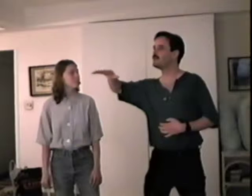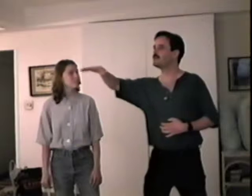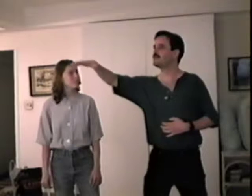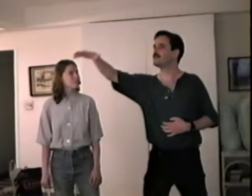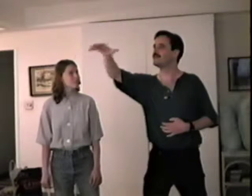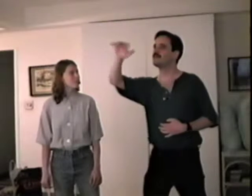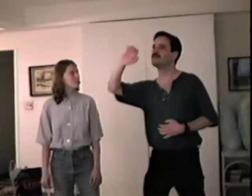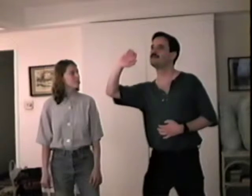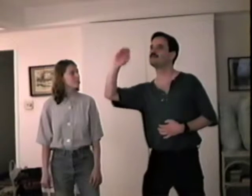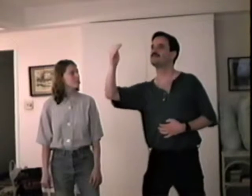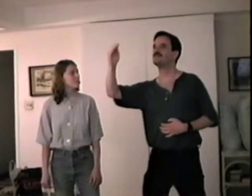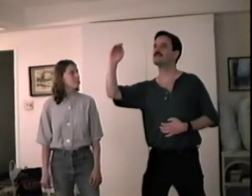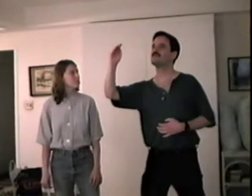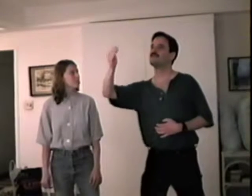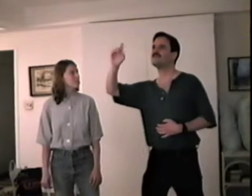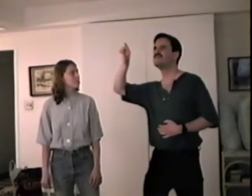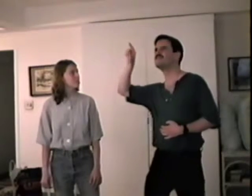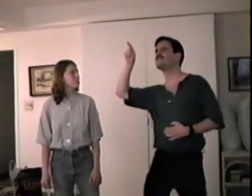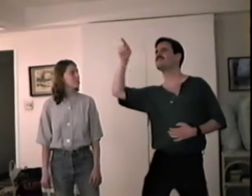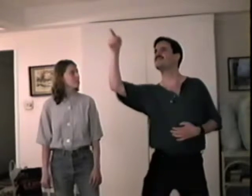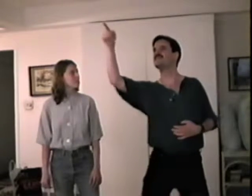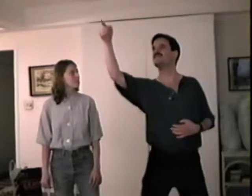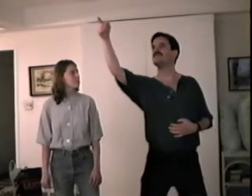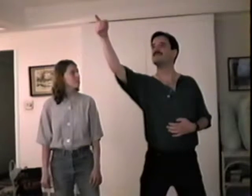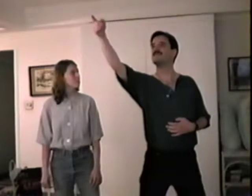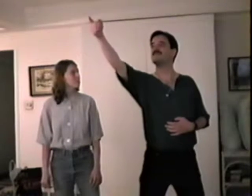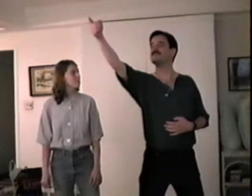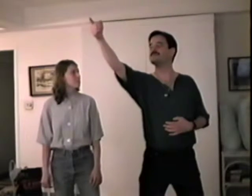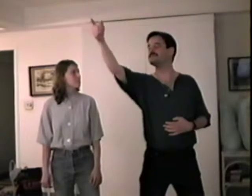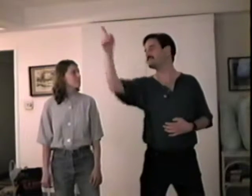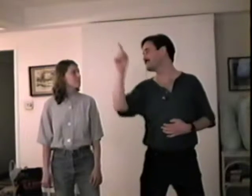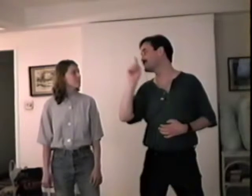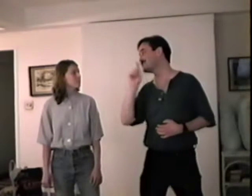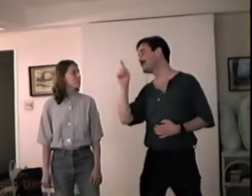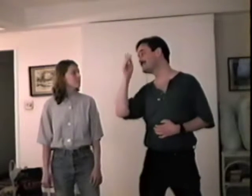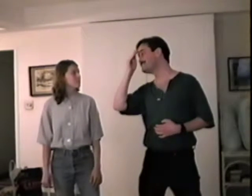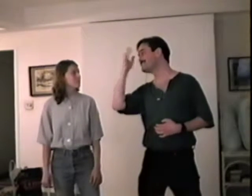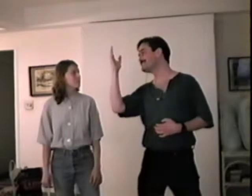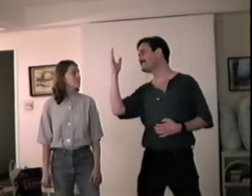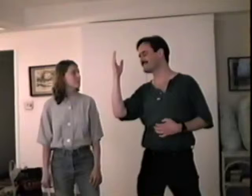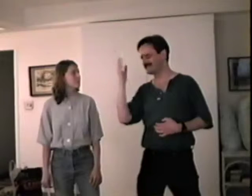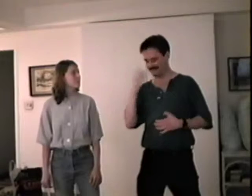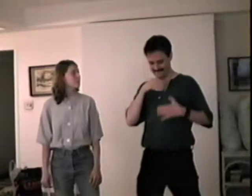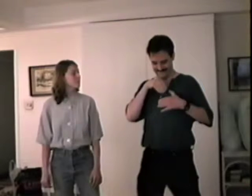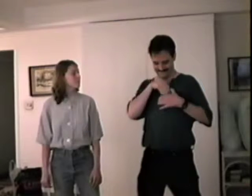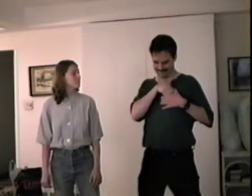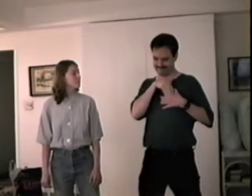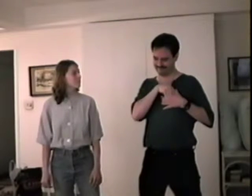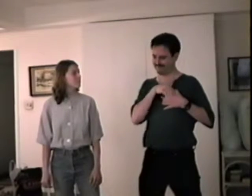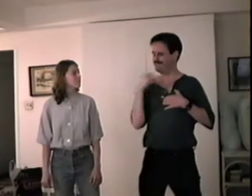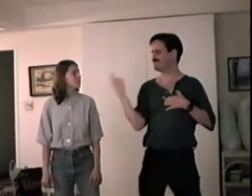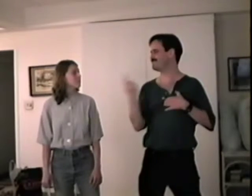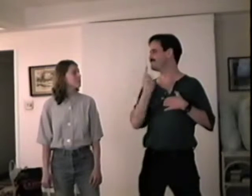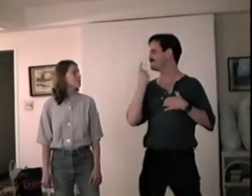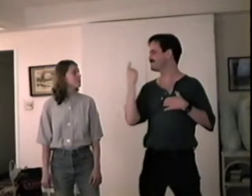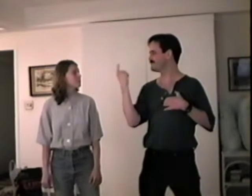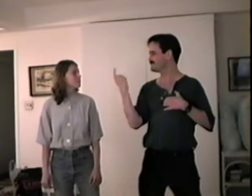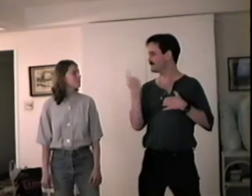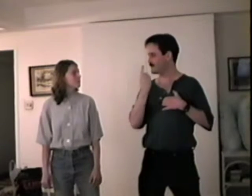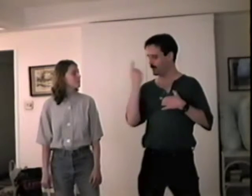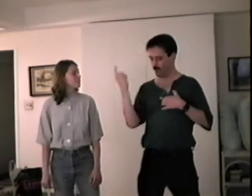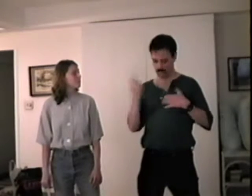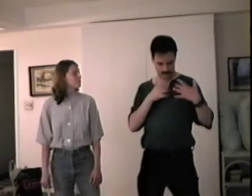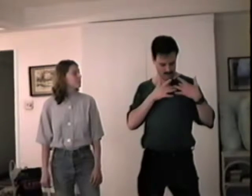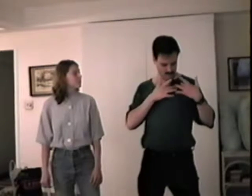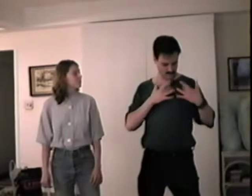It might be miles beyond the moon, Or right there where you stand.